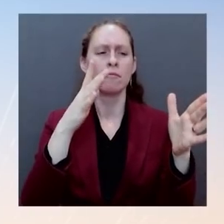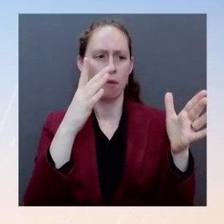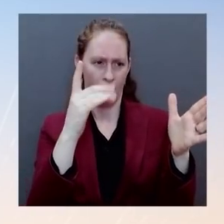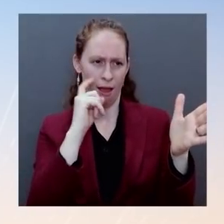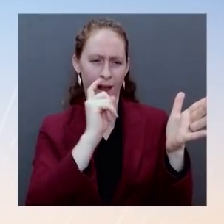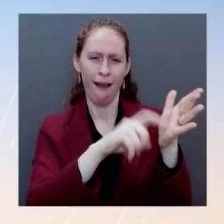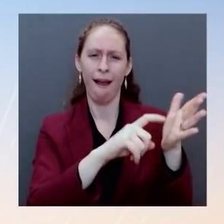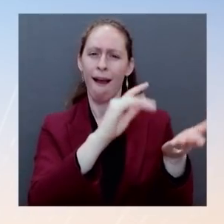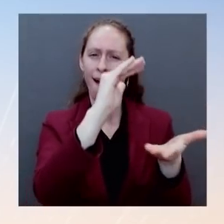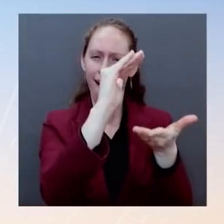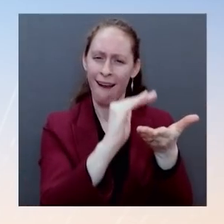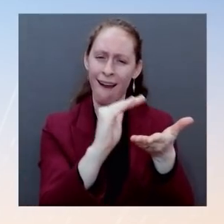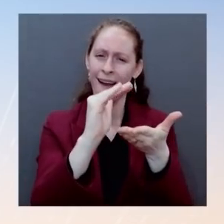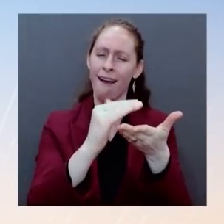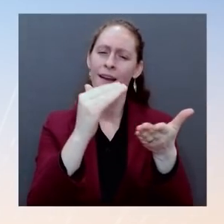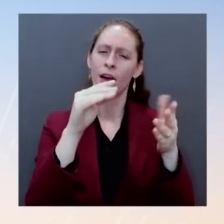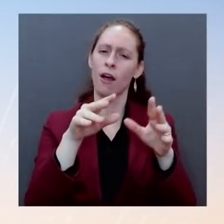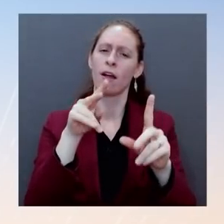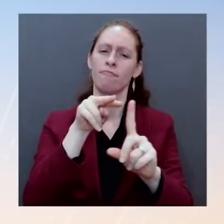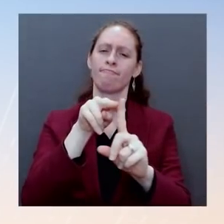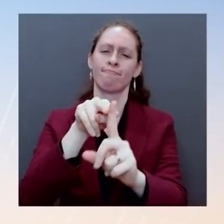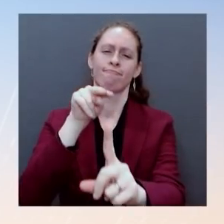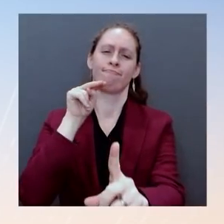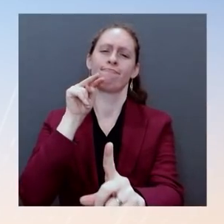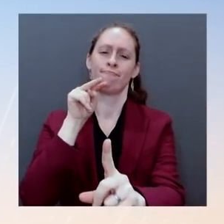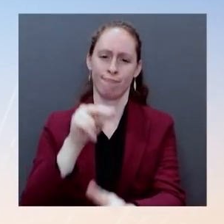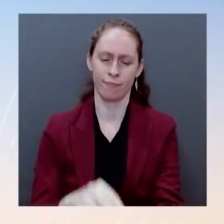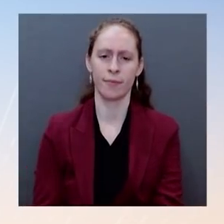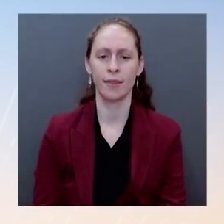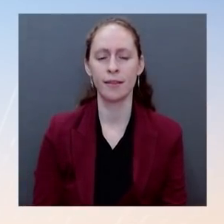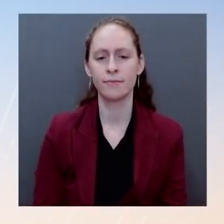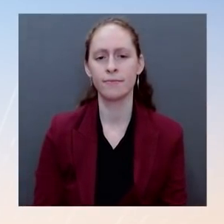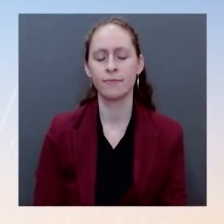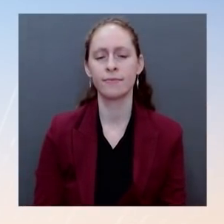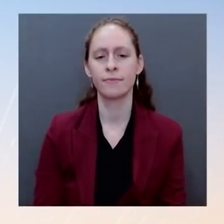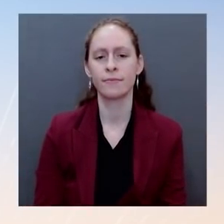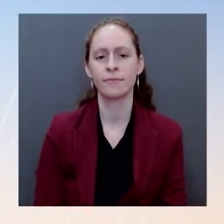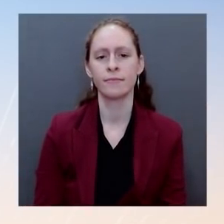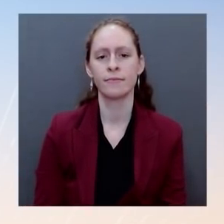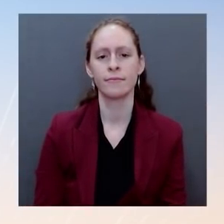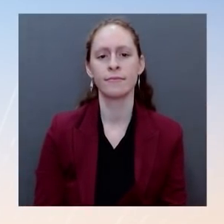both at the gas pump but also natural gas and winter heating costs.